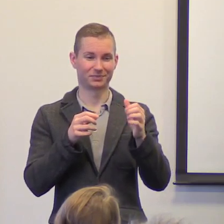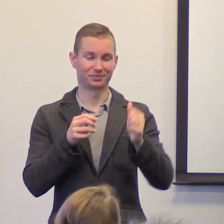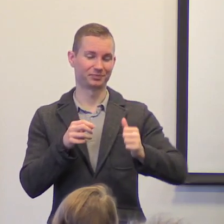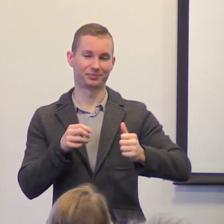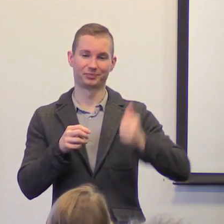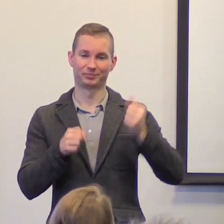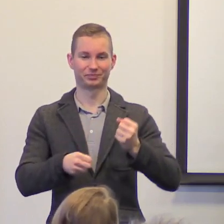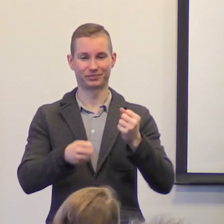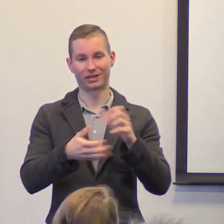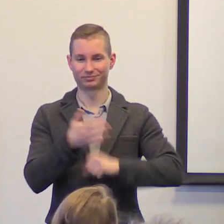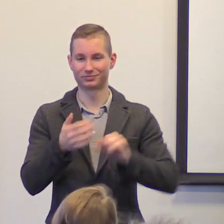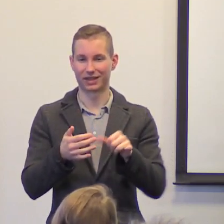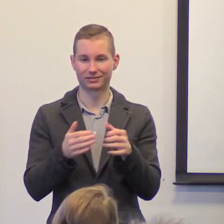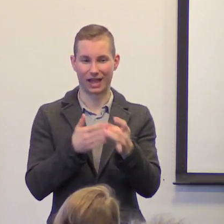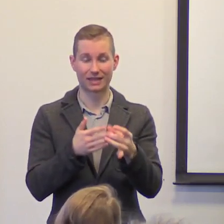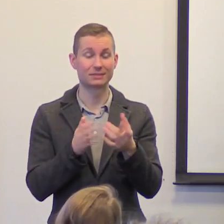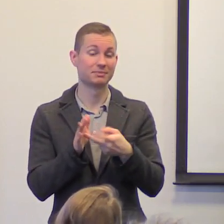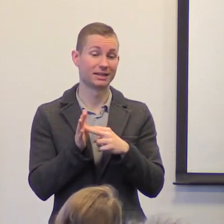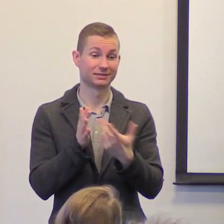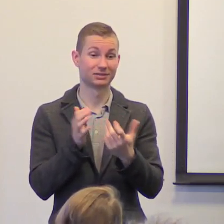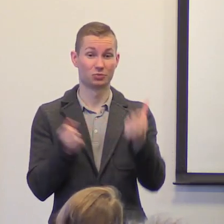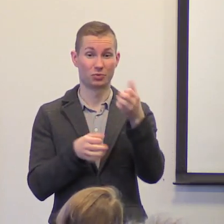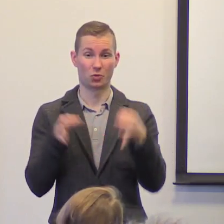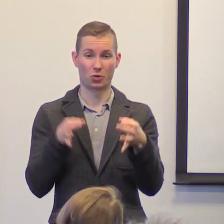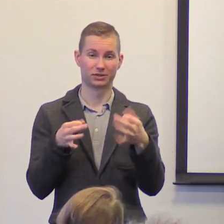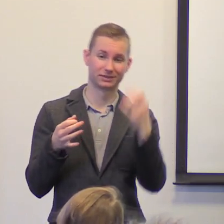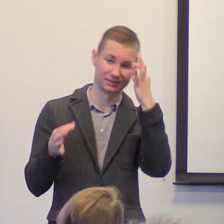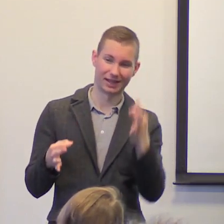has happened more recently is that the Supreme Court has now decided that they can't hear